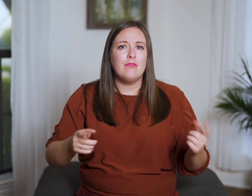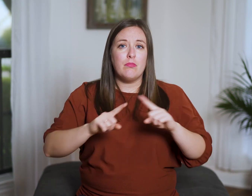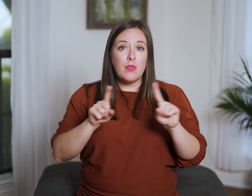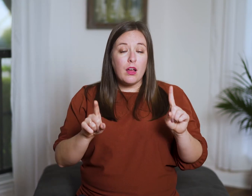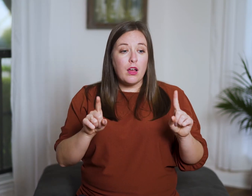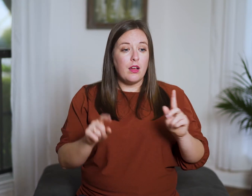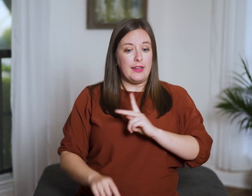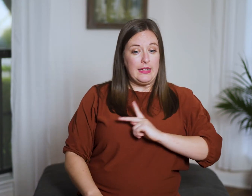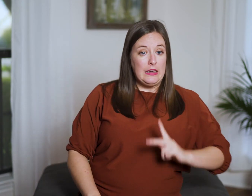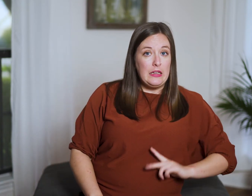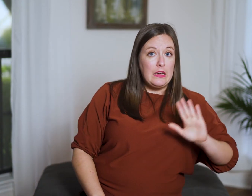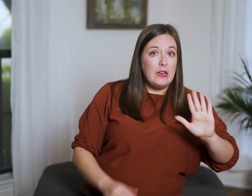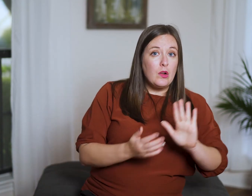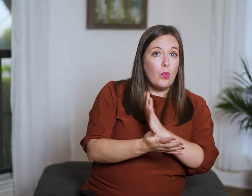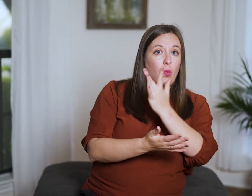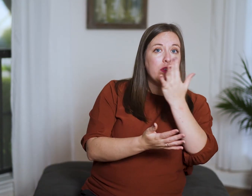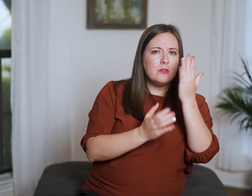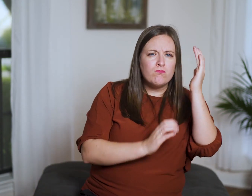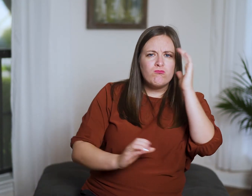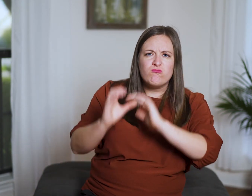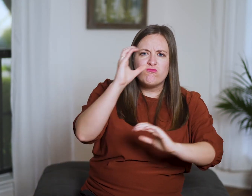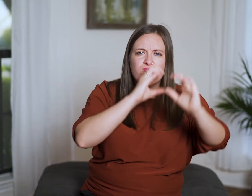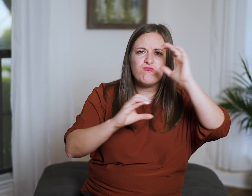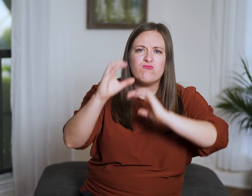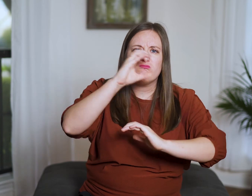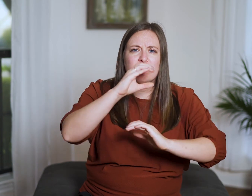but the glory of kings is to search things out.”